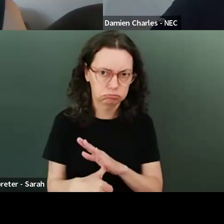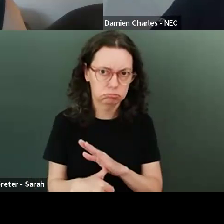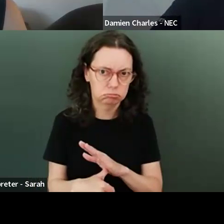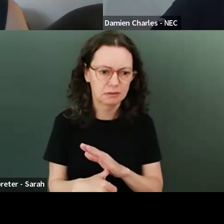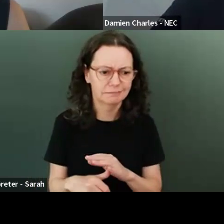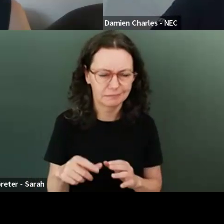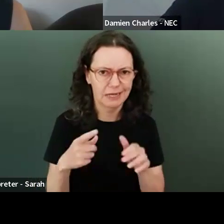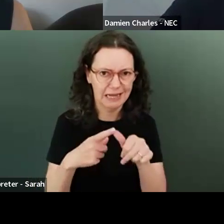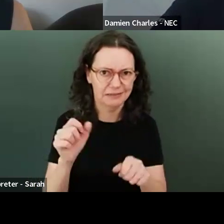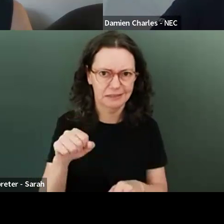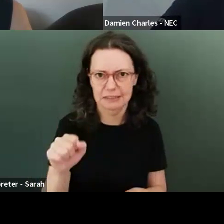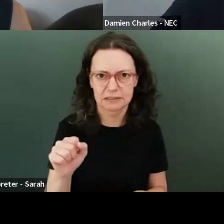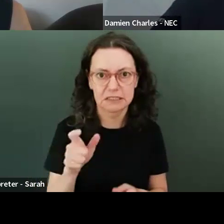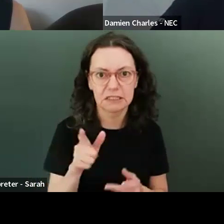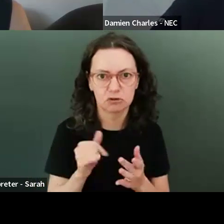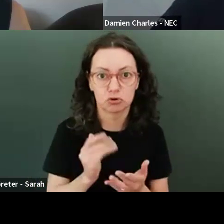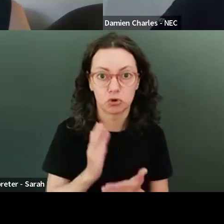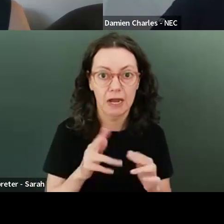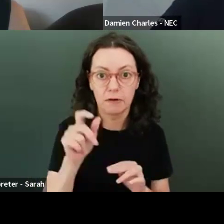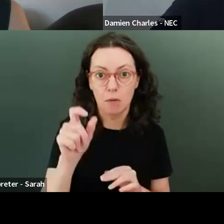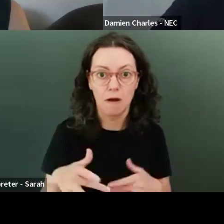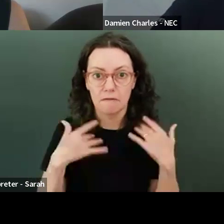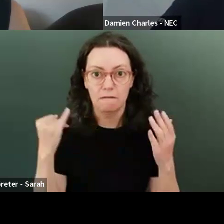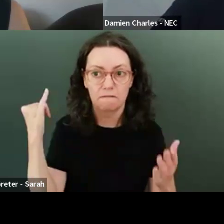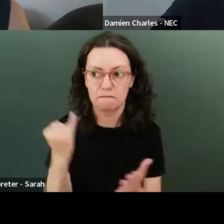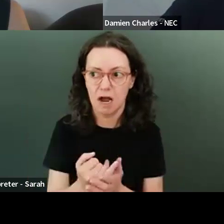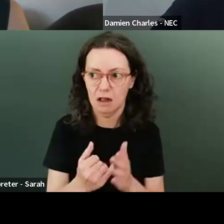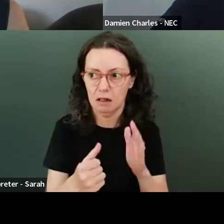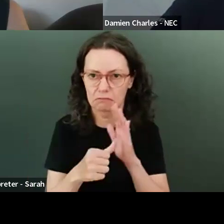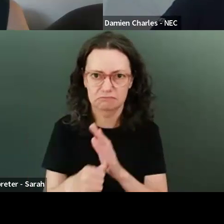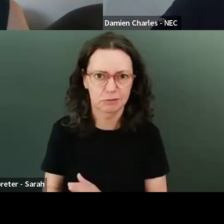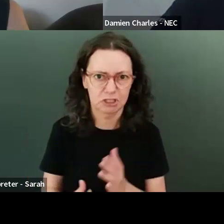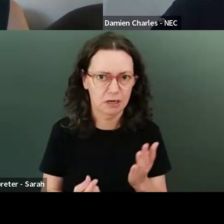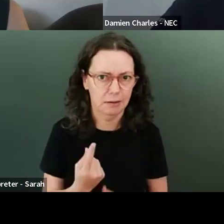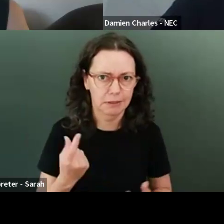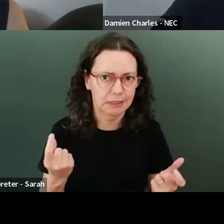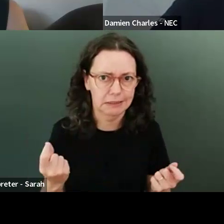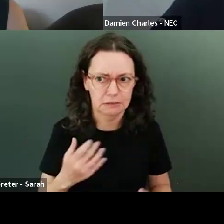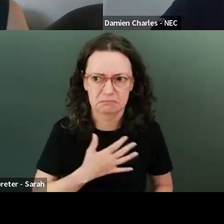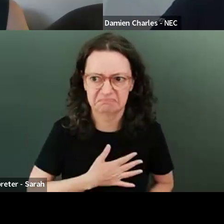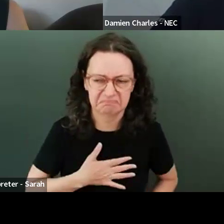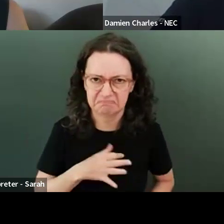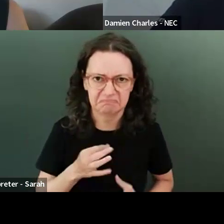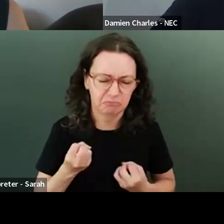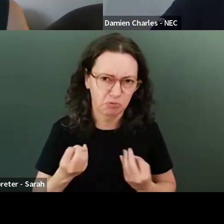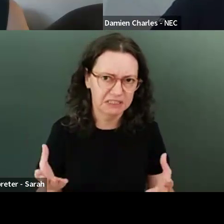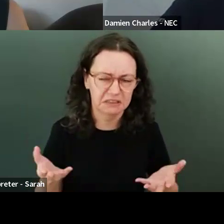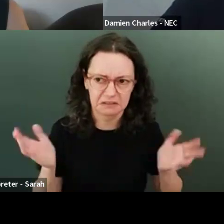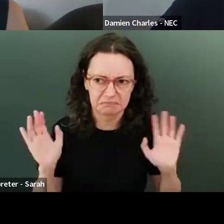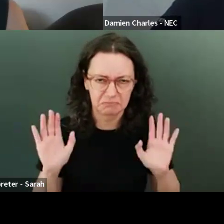that that's true. I think also I'm just looking through